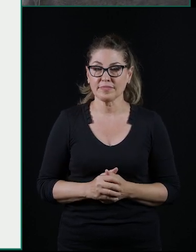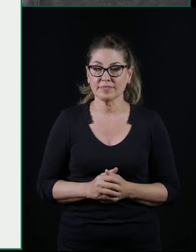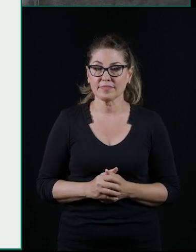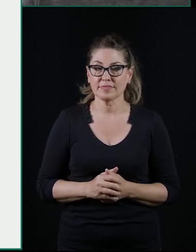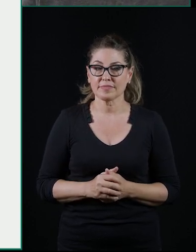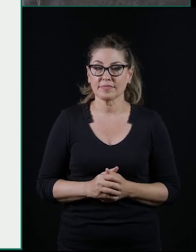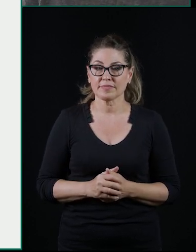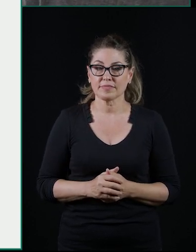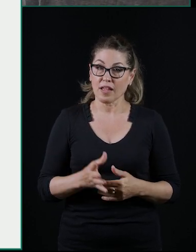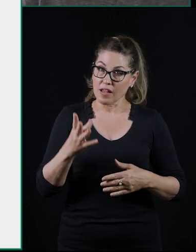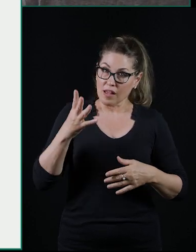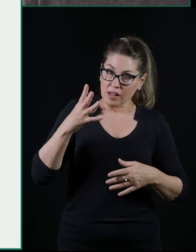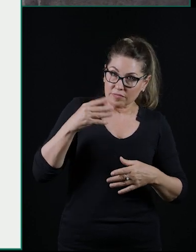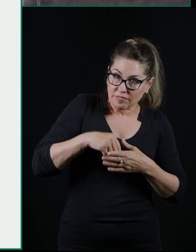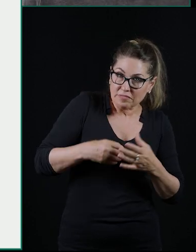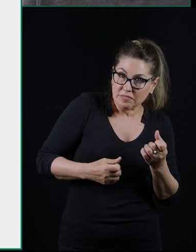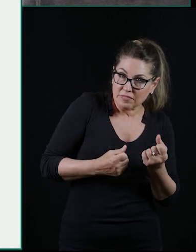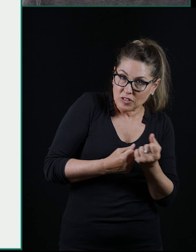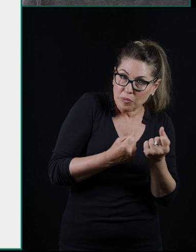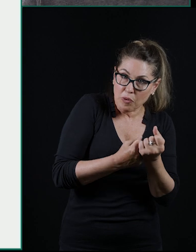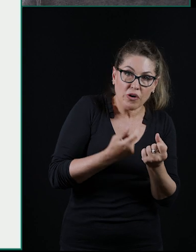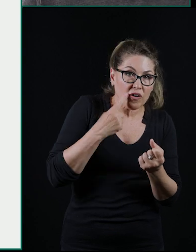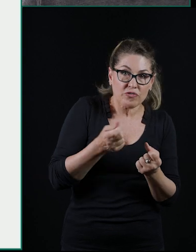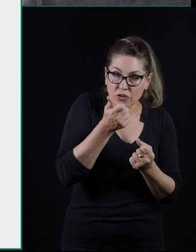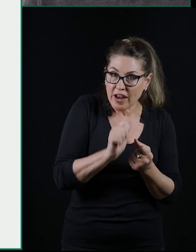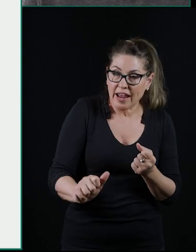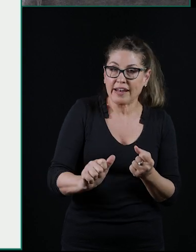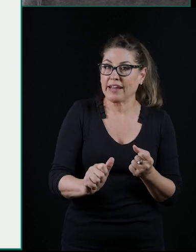There is built in support for unidirectional voice